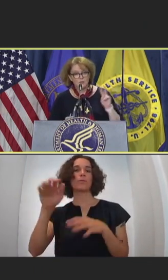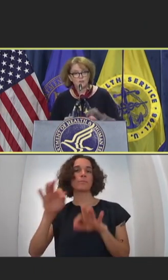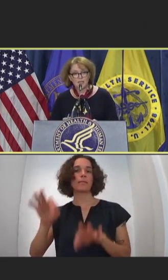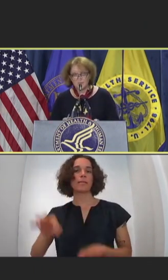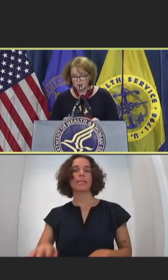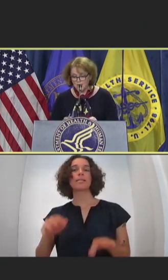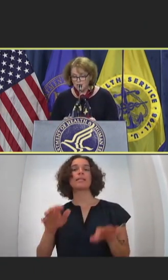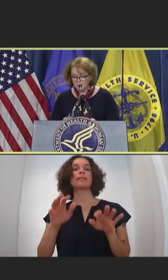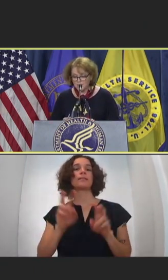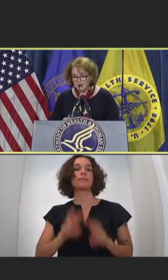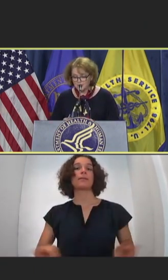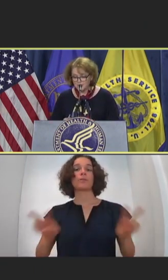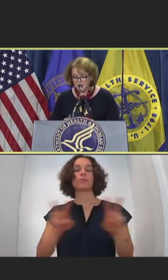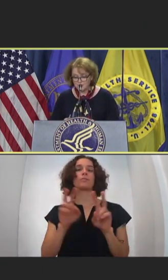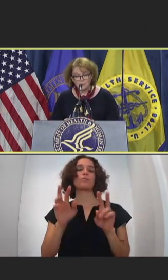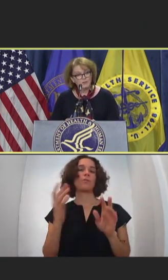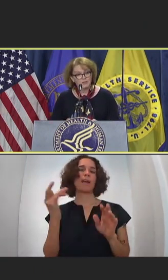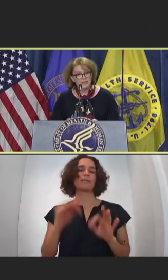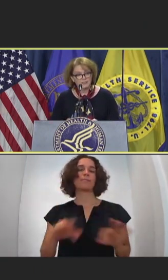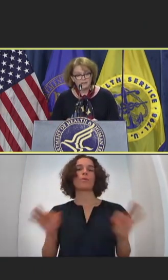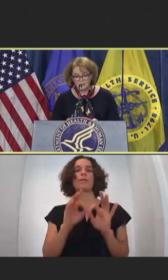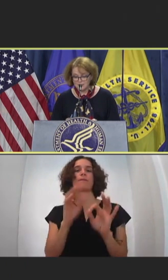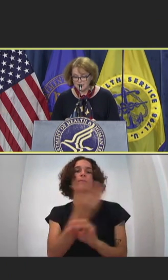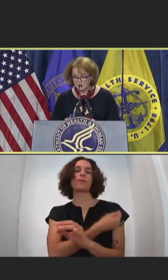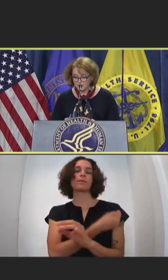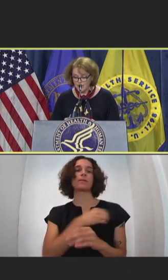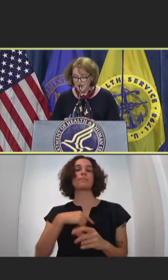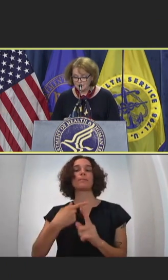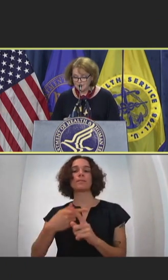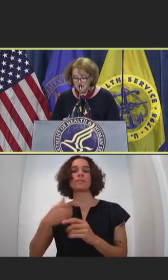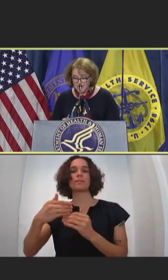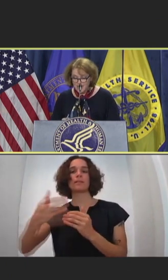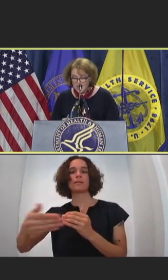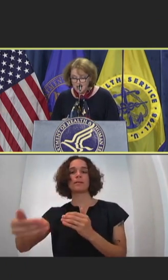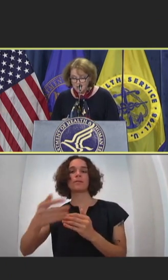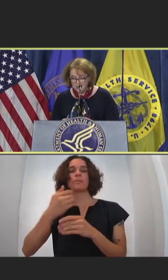steps to protect themselves from serious liver disease for life.